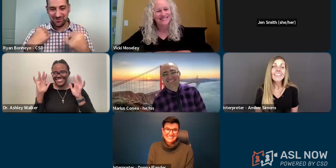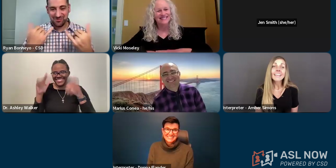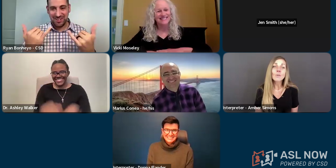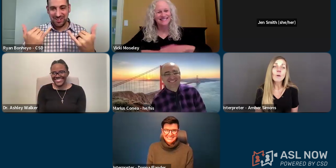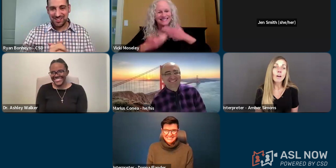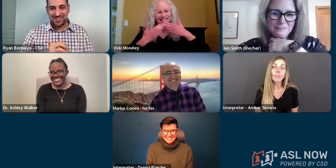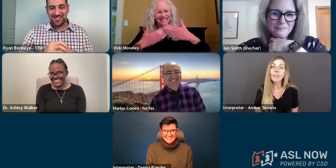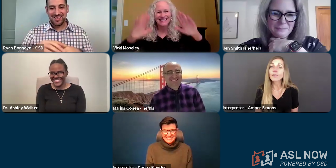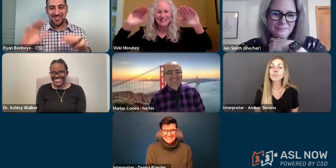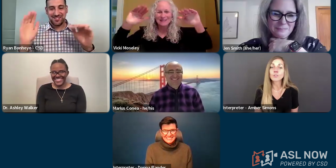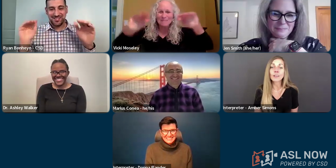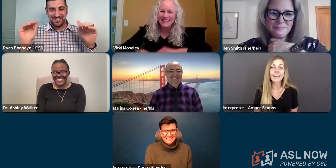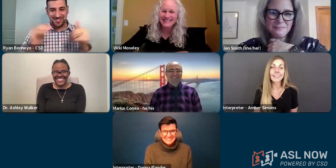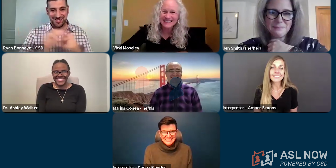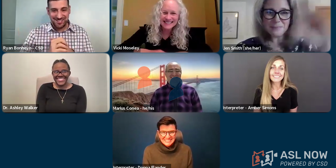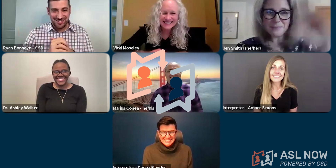Thank you all. Thank you for joining us.